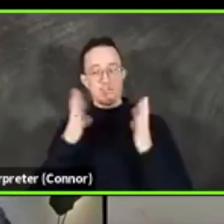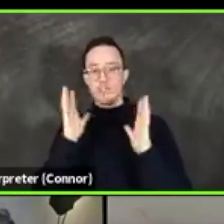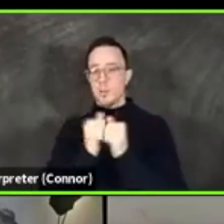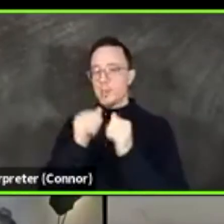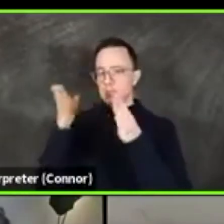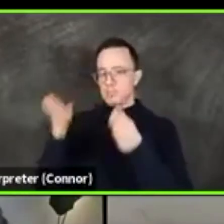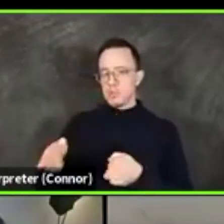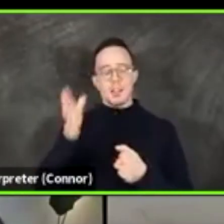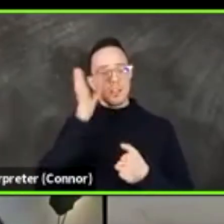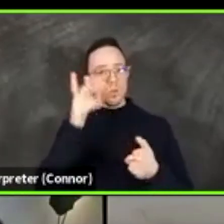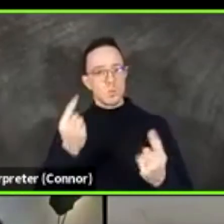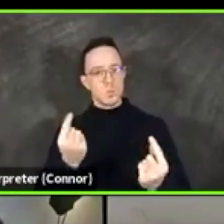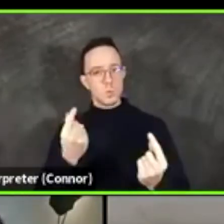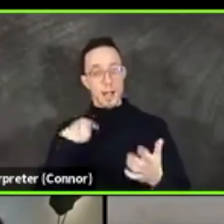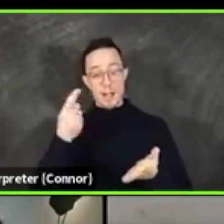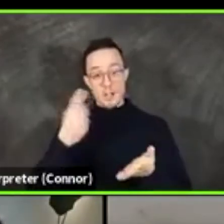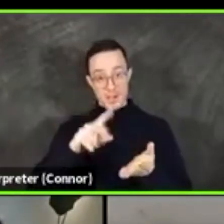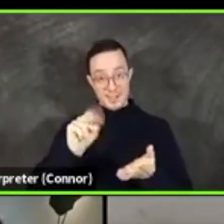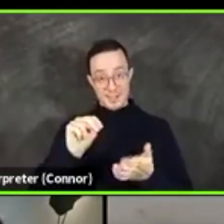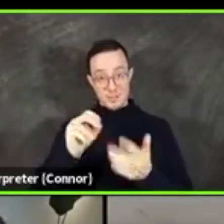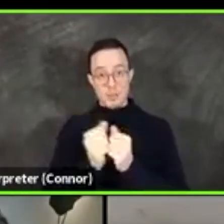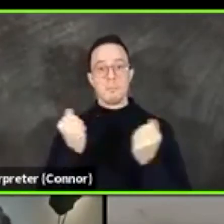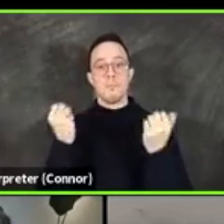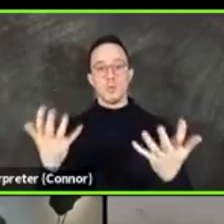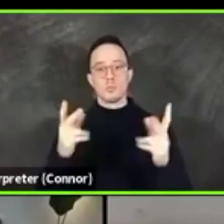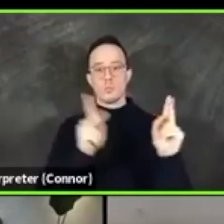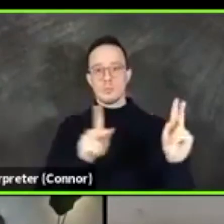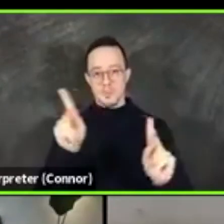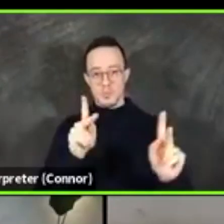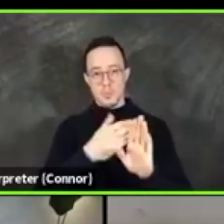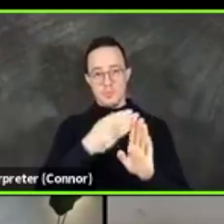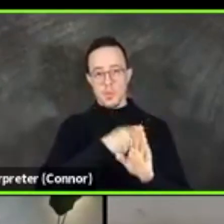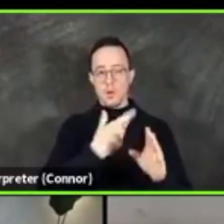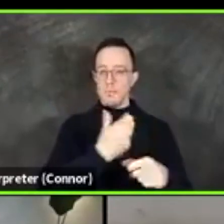PEOPLE, BEFORE CERTAIN DECISIONS ARE MADE. UM....